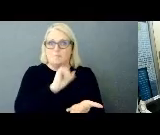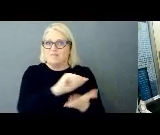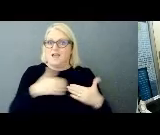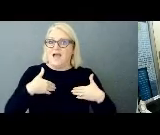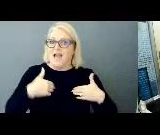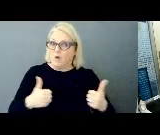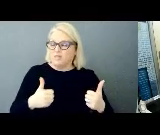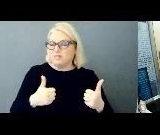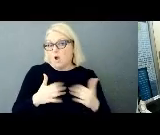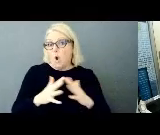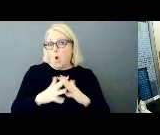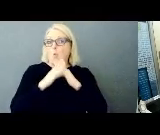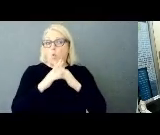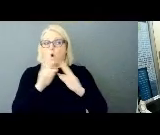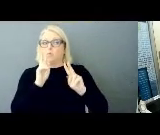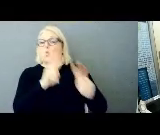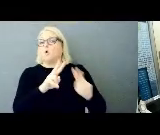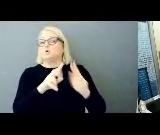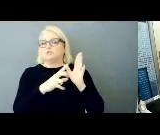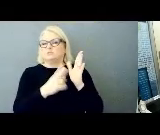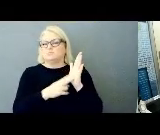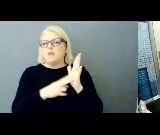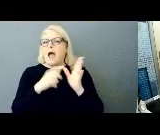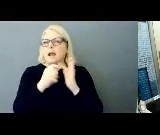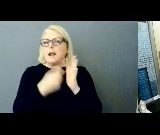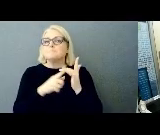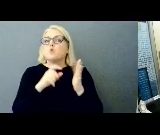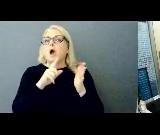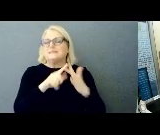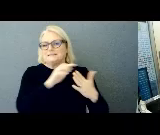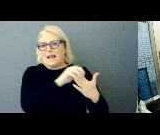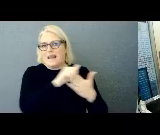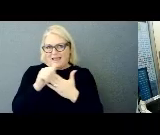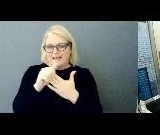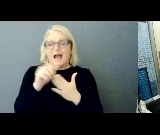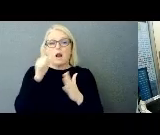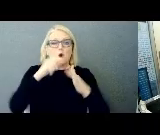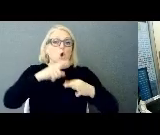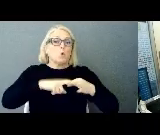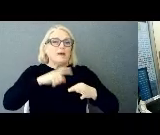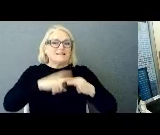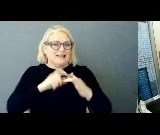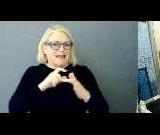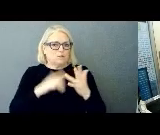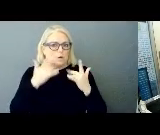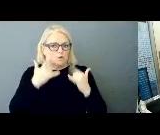There's a cluster randomised control trial going ahead in Queensland. Again, better use of the existing system.